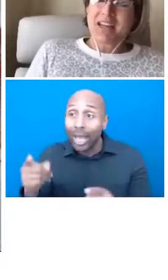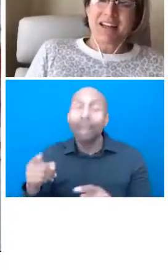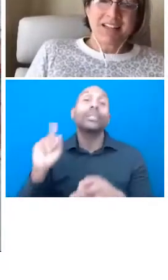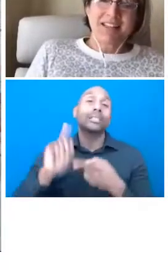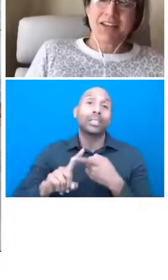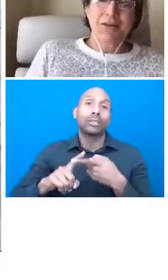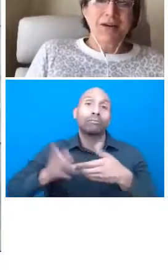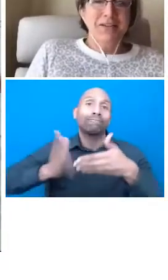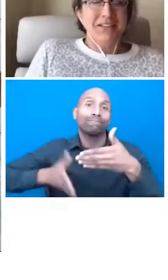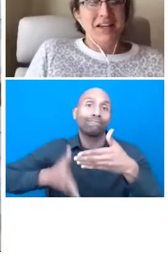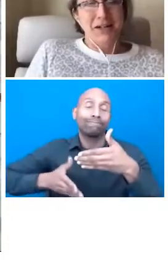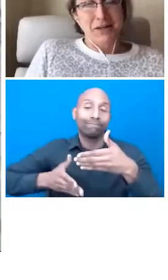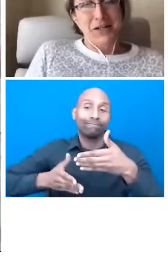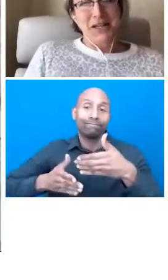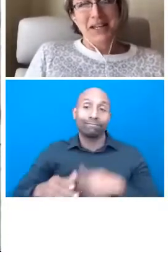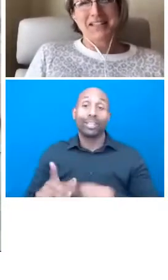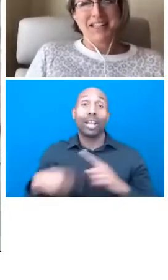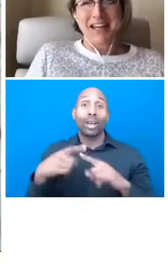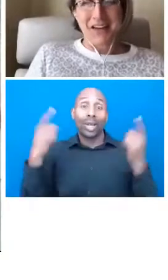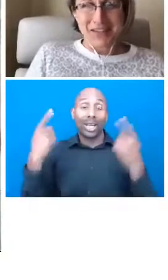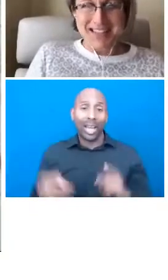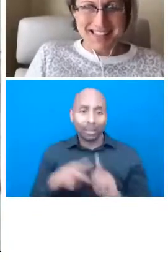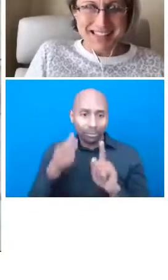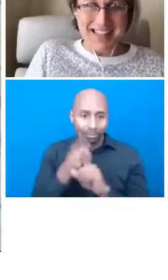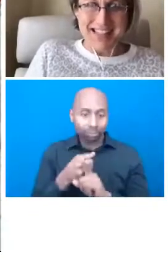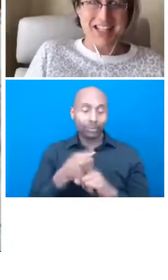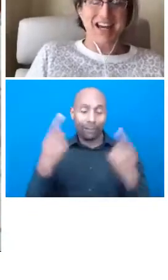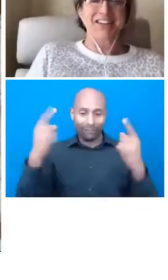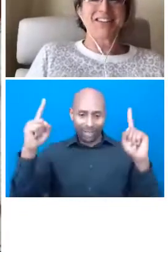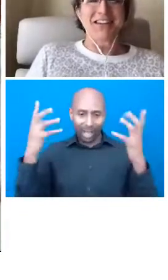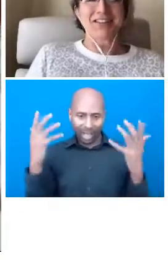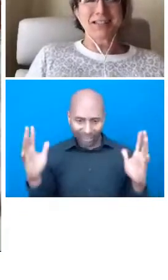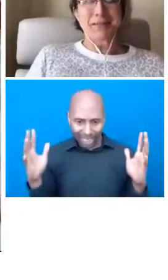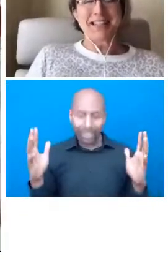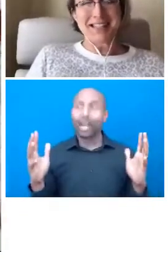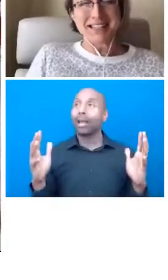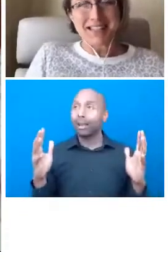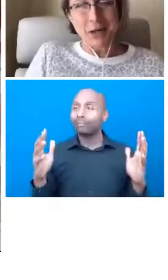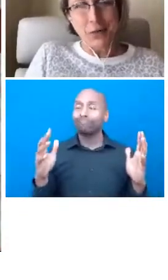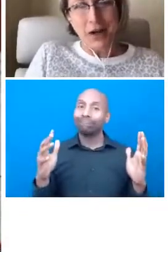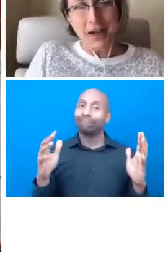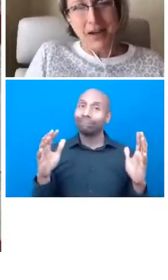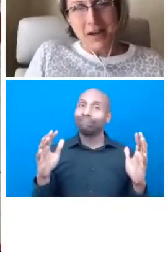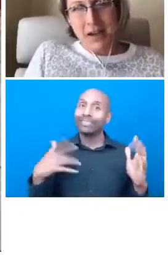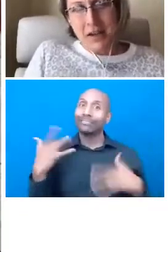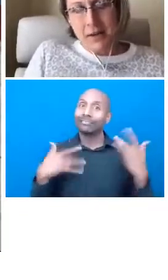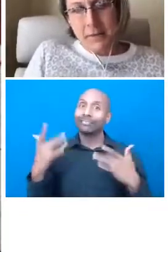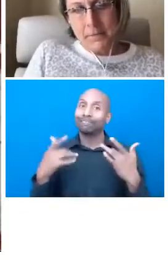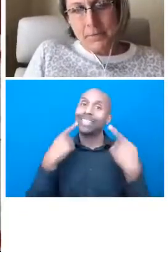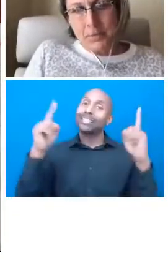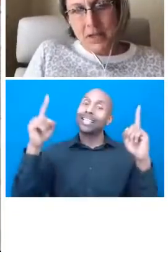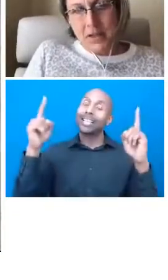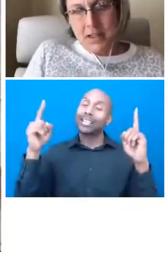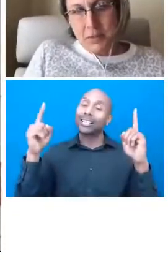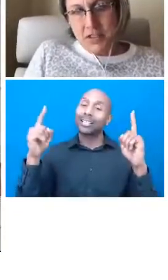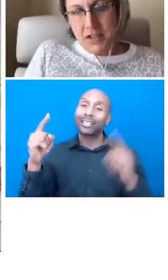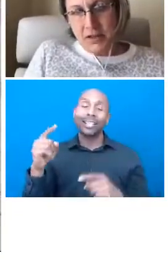I was elated to see the shadows.